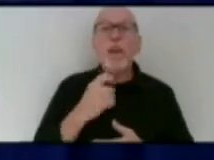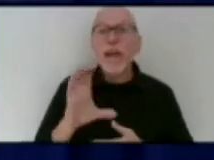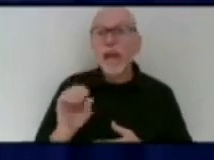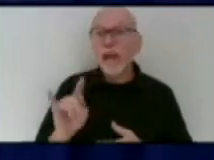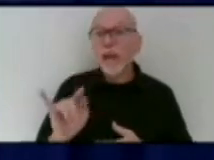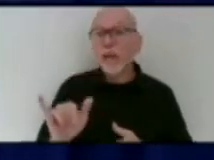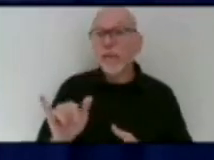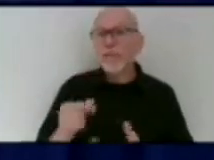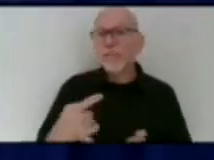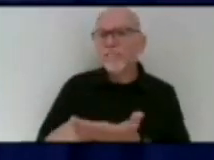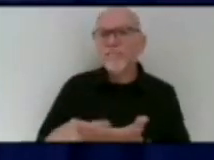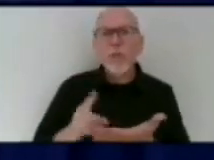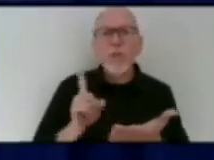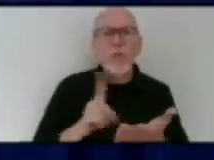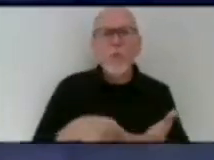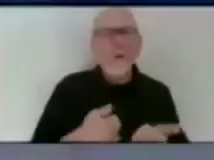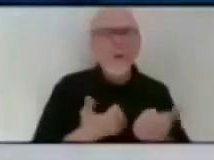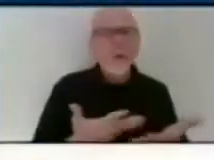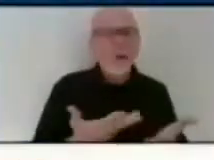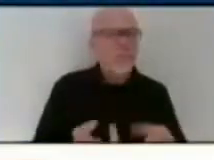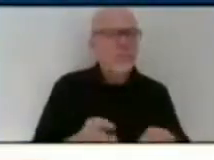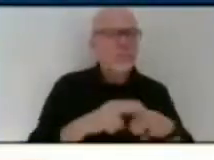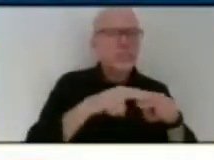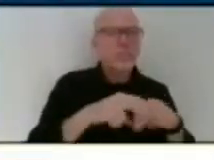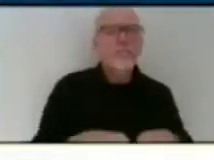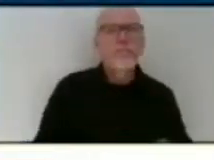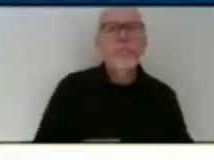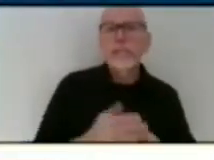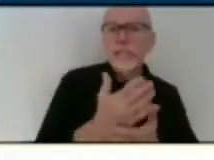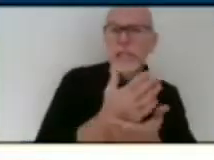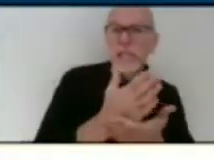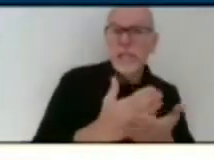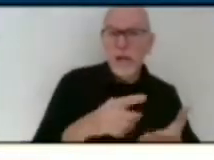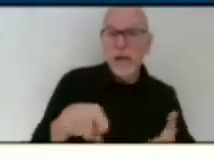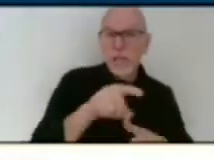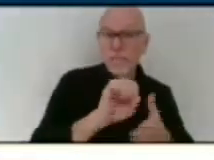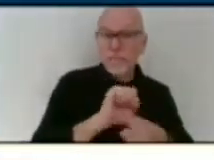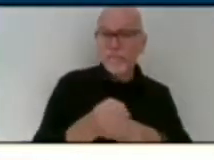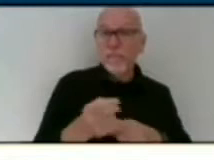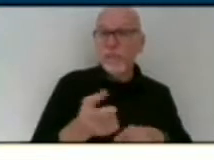of these increases. In some instances, increased outbreaks are related to